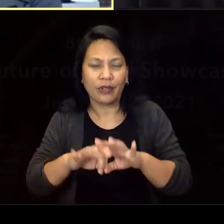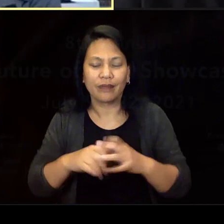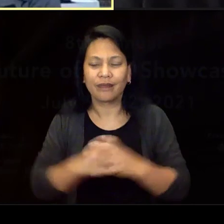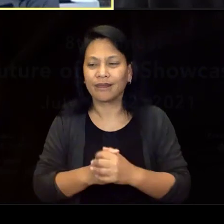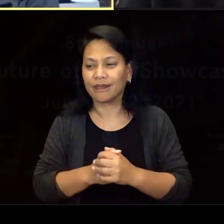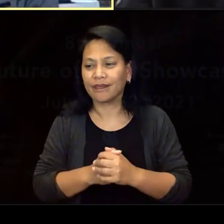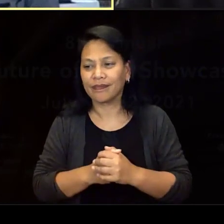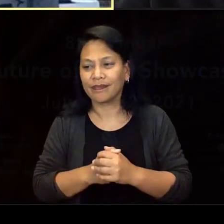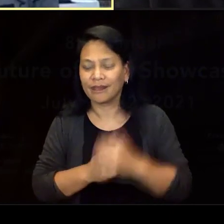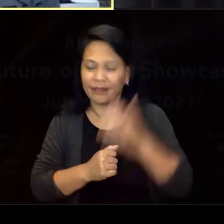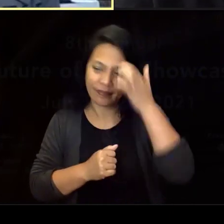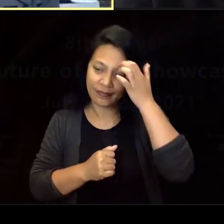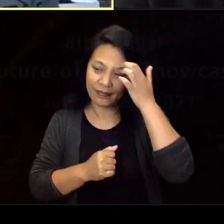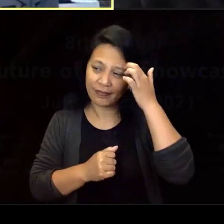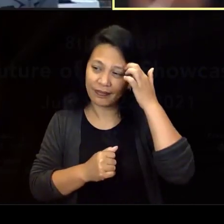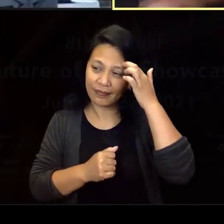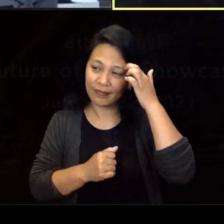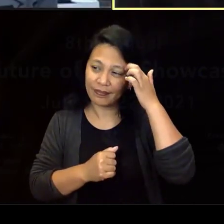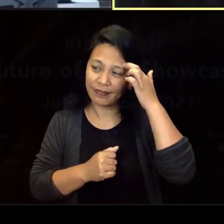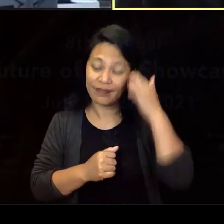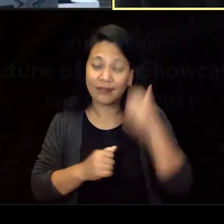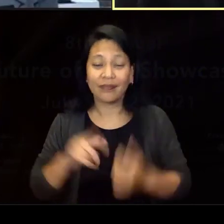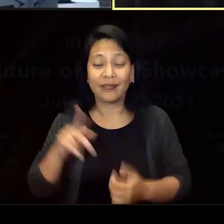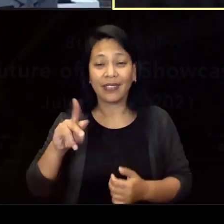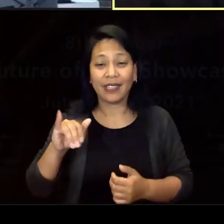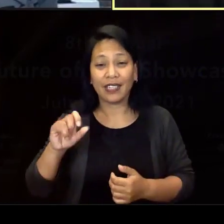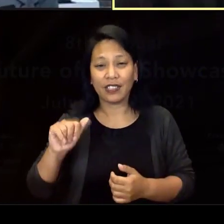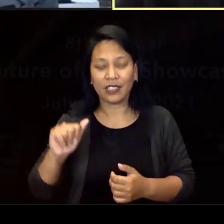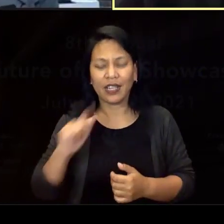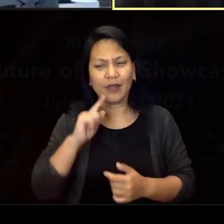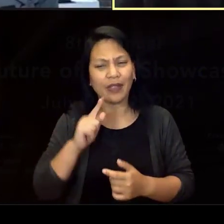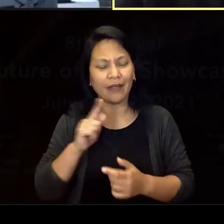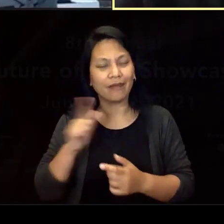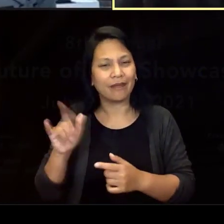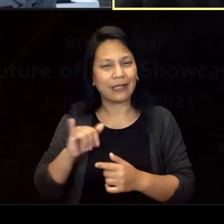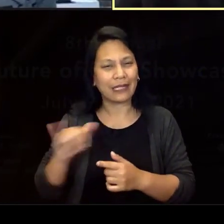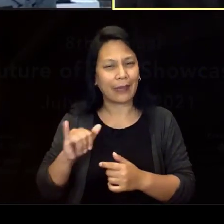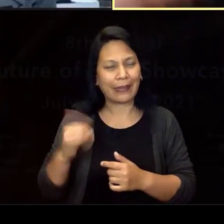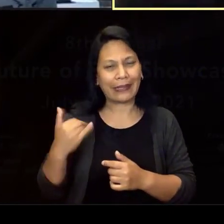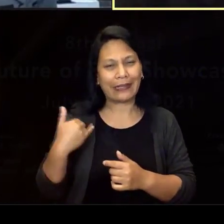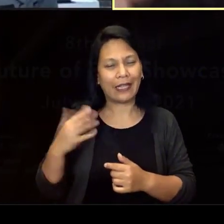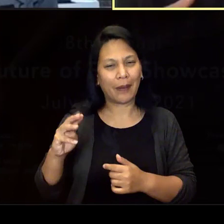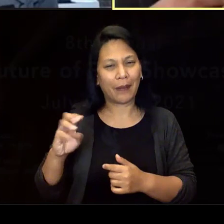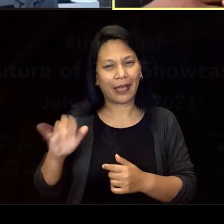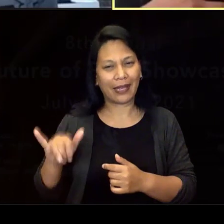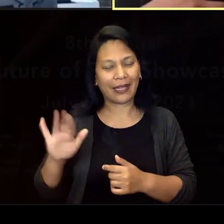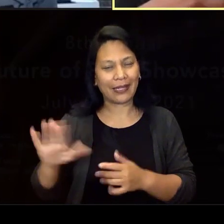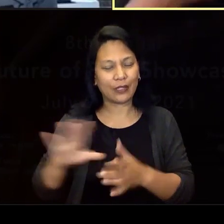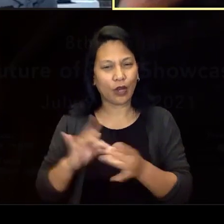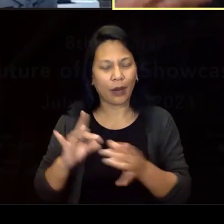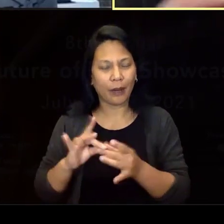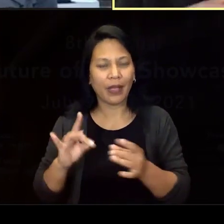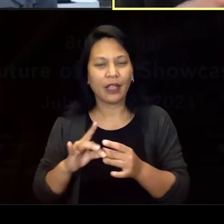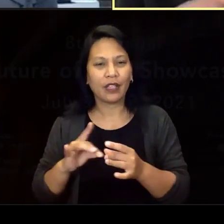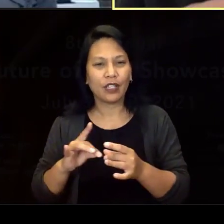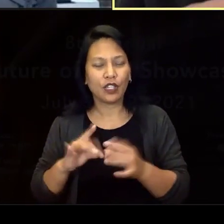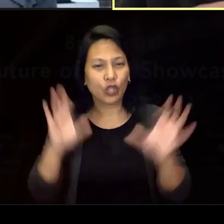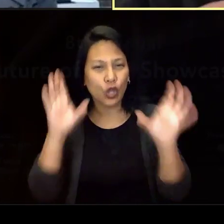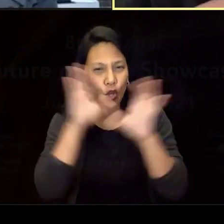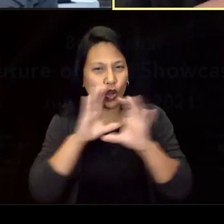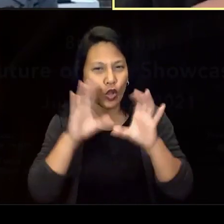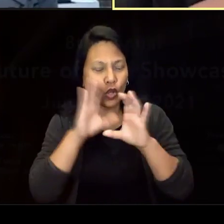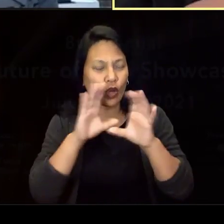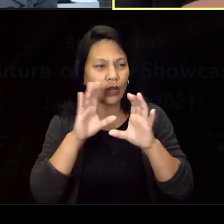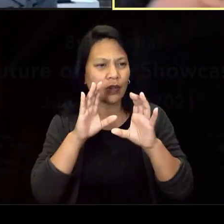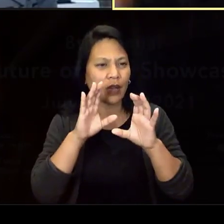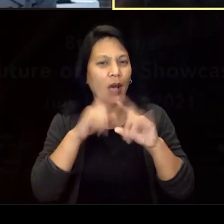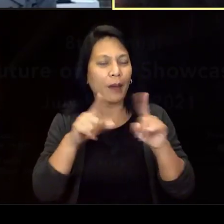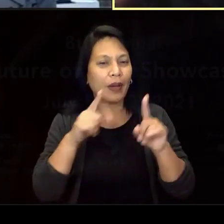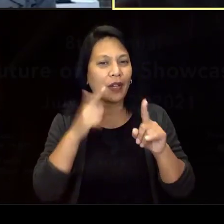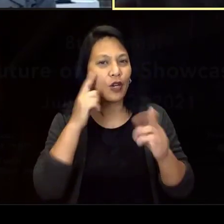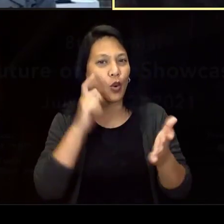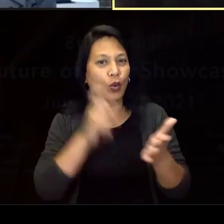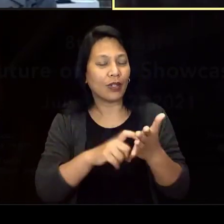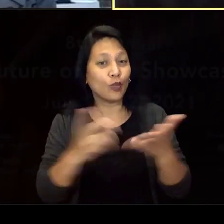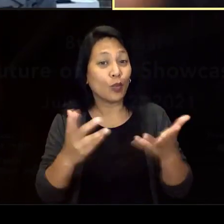So, definitely echoing Mikey's sentiment of, well, look for what's not there, like pay attention to what's missing.